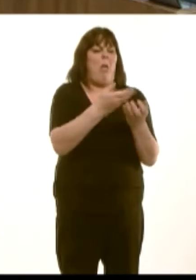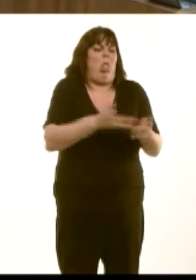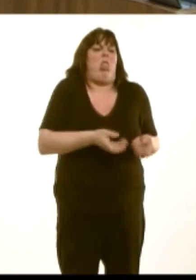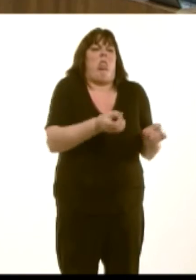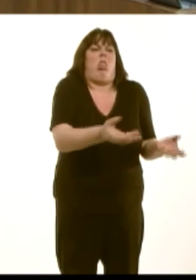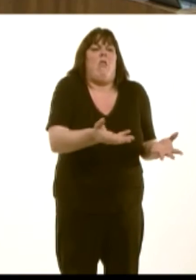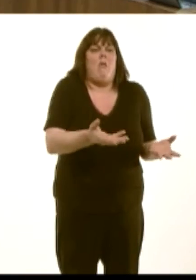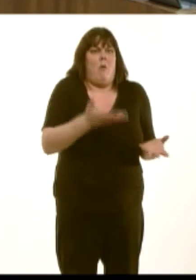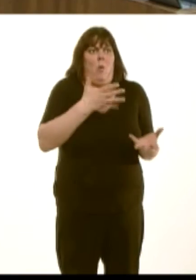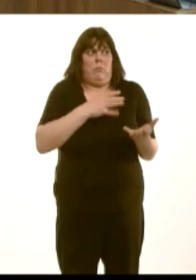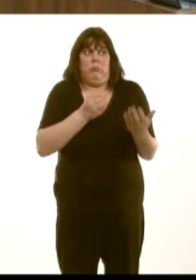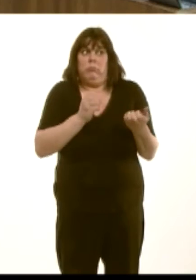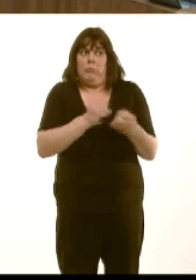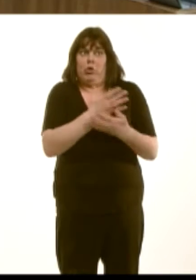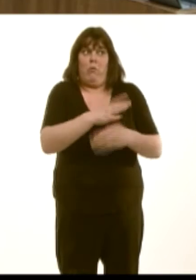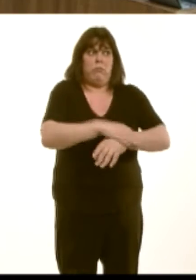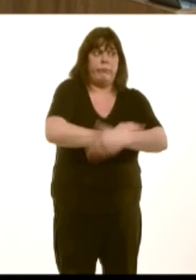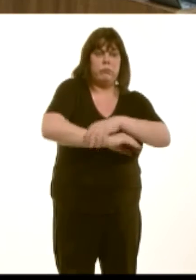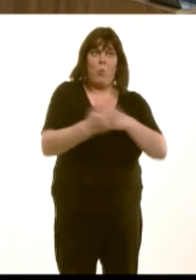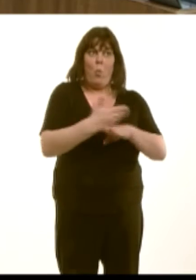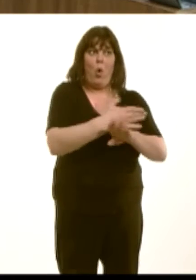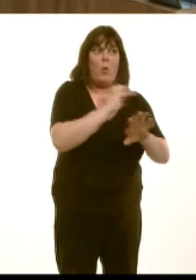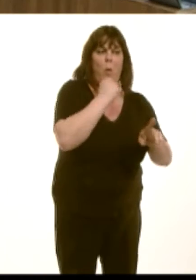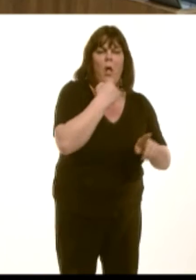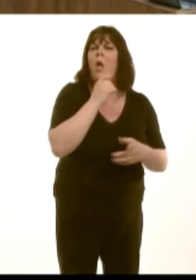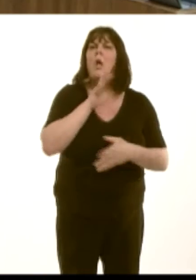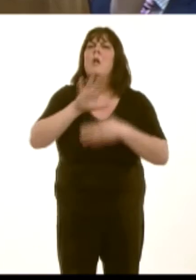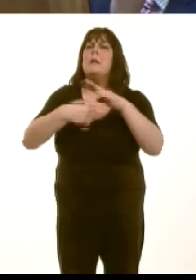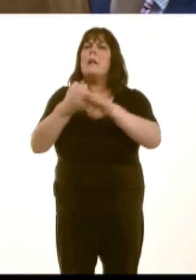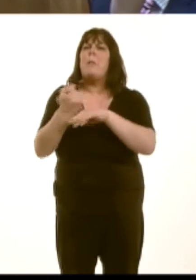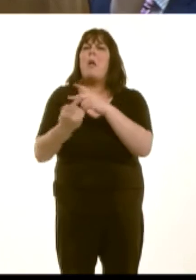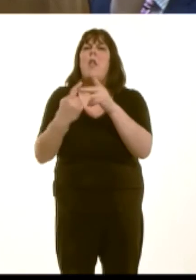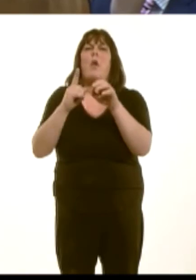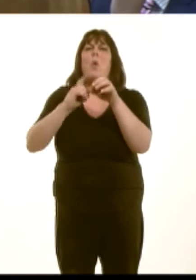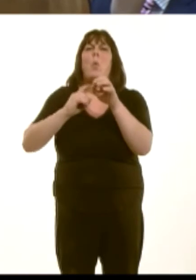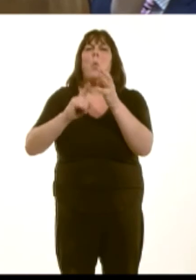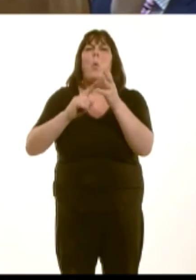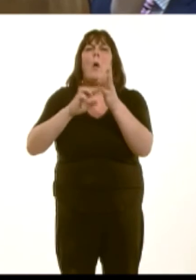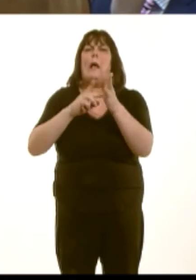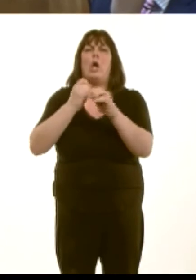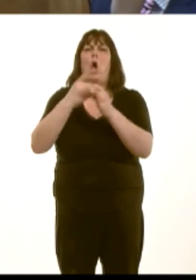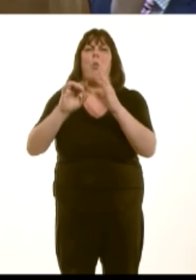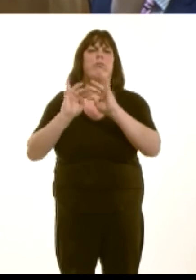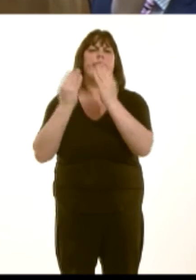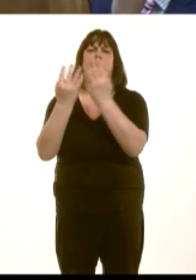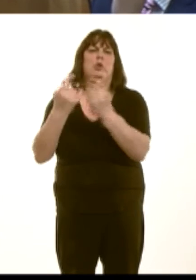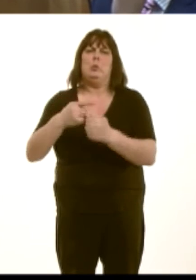Carwyn Jones: I would not be in favour of setting up another quango with all the costs that that would involve. I think itís perfectly possible for the local authorities to work together and, indeed,